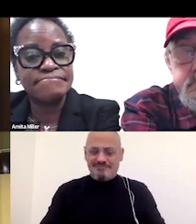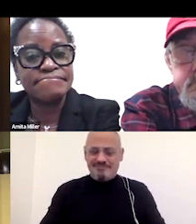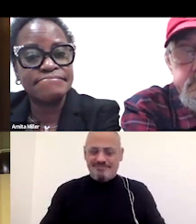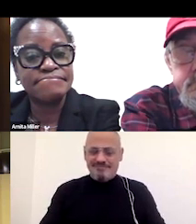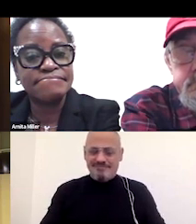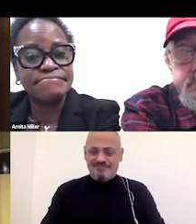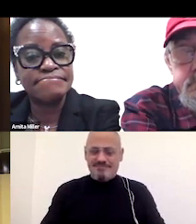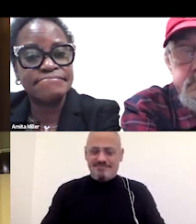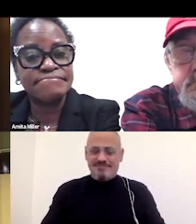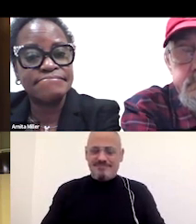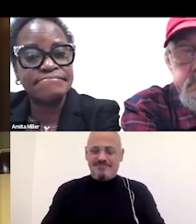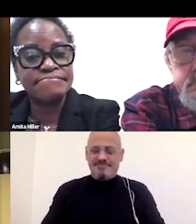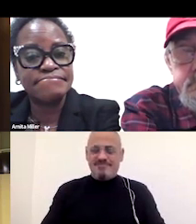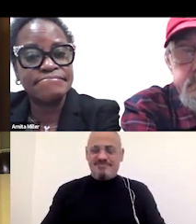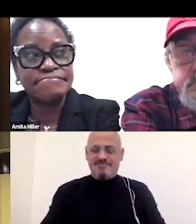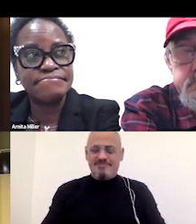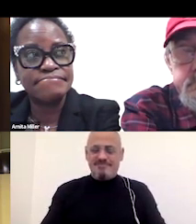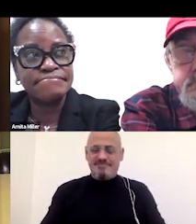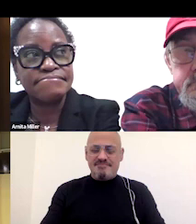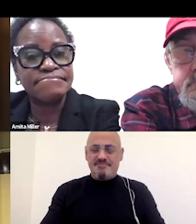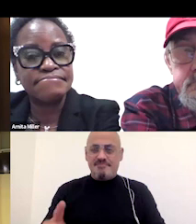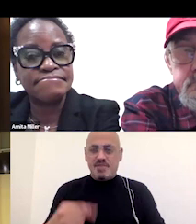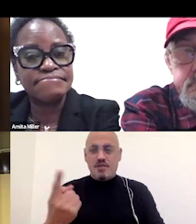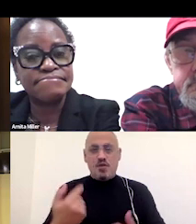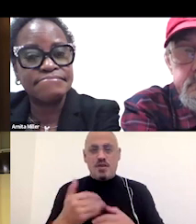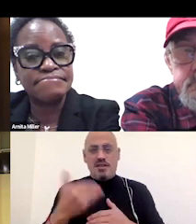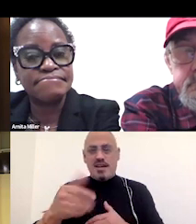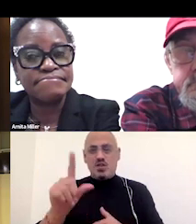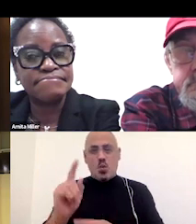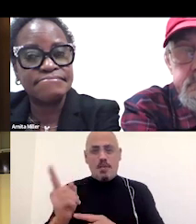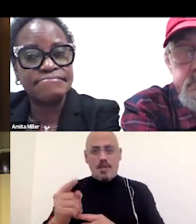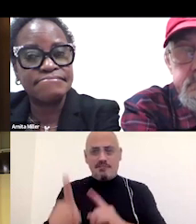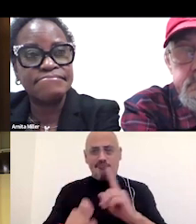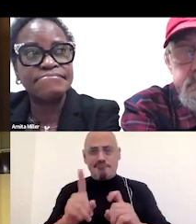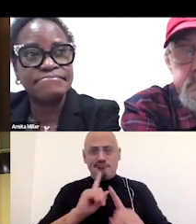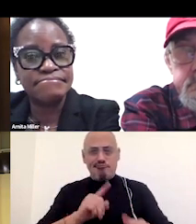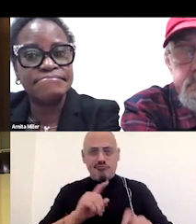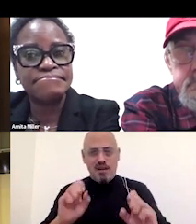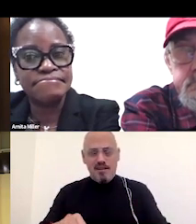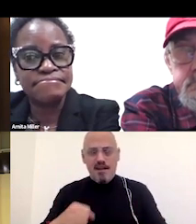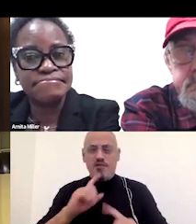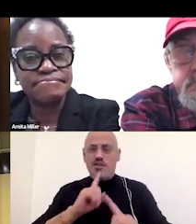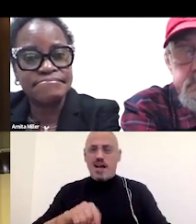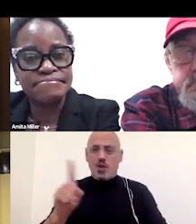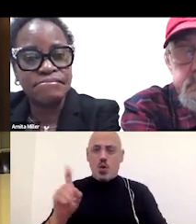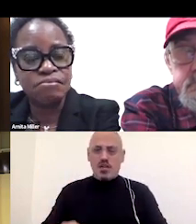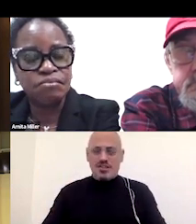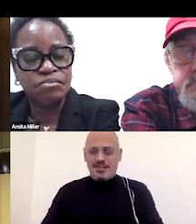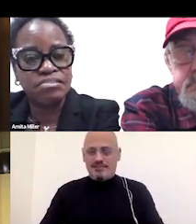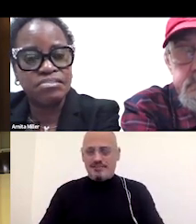and kind of get going for the next 20 minutes or so on getting these questions answered.